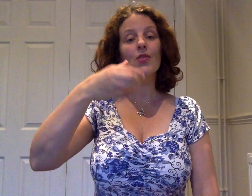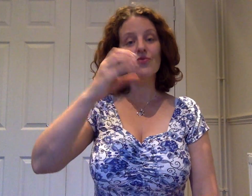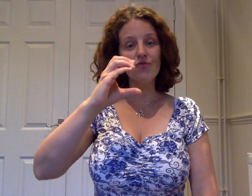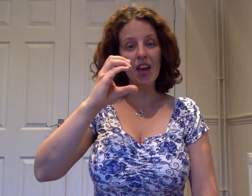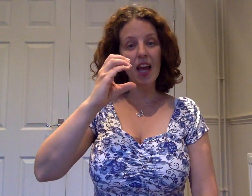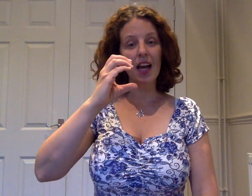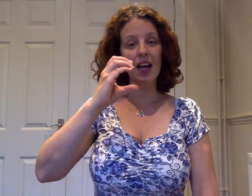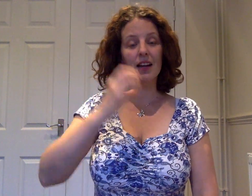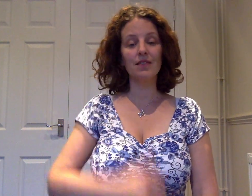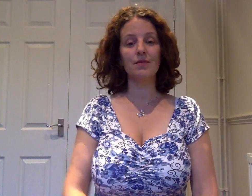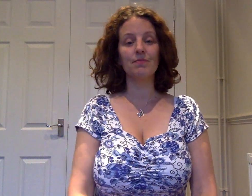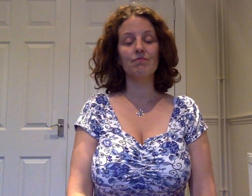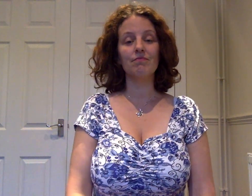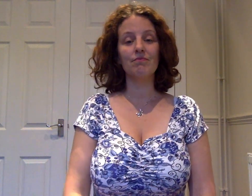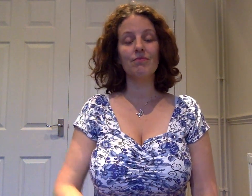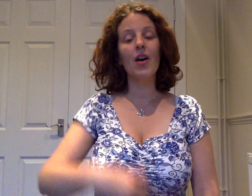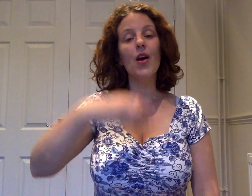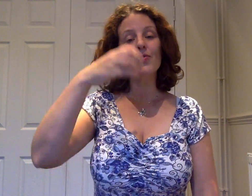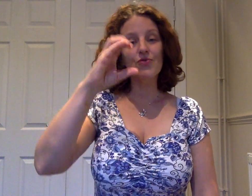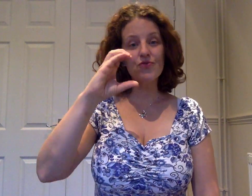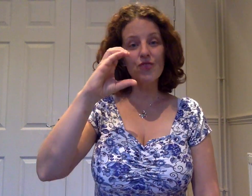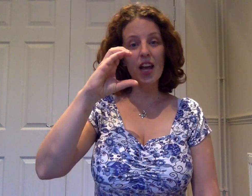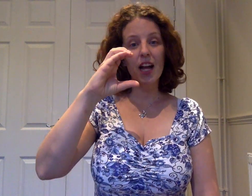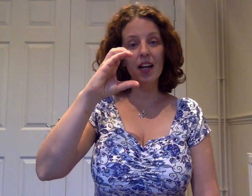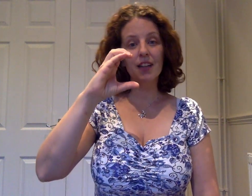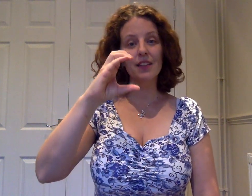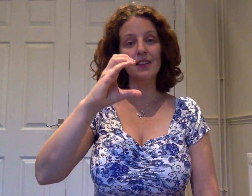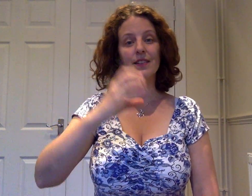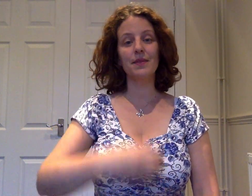Drink